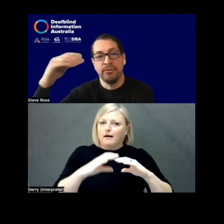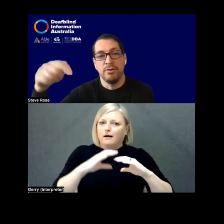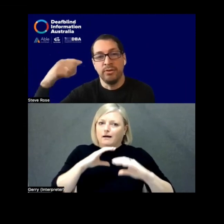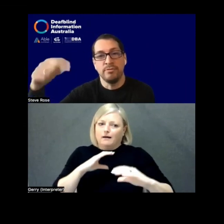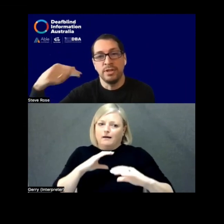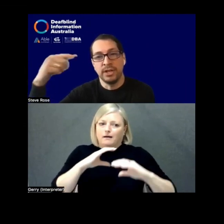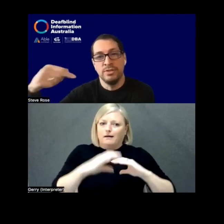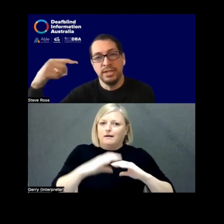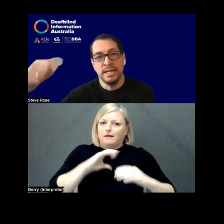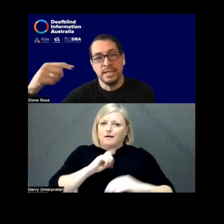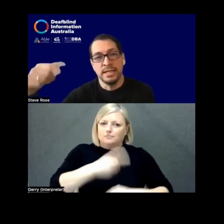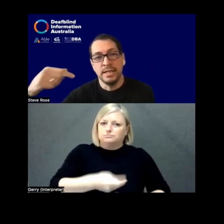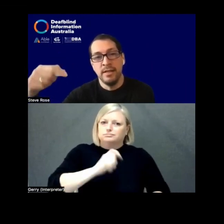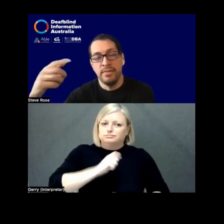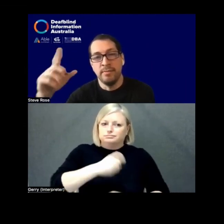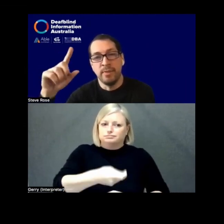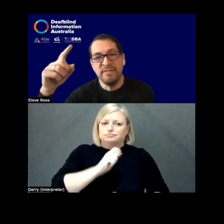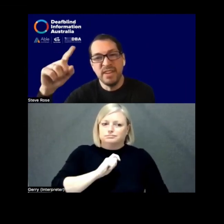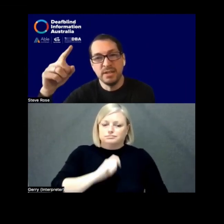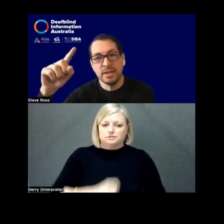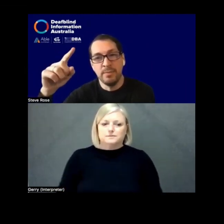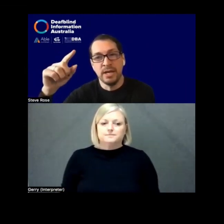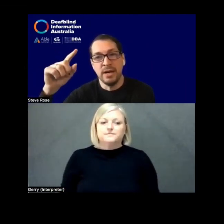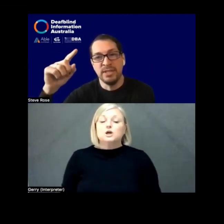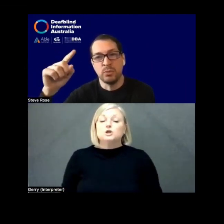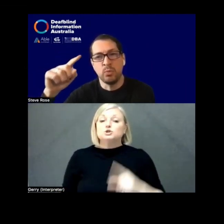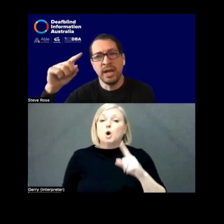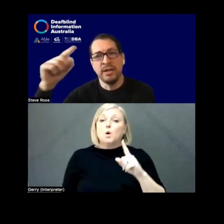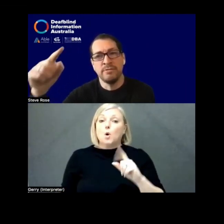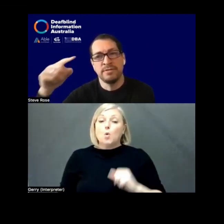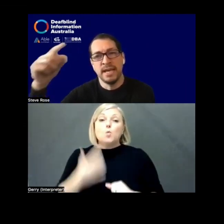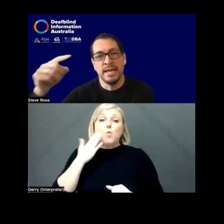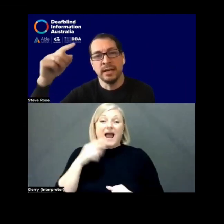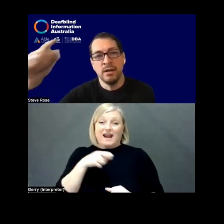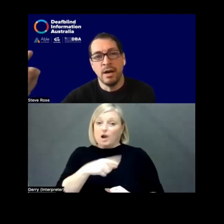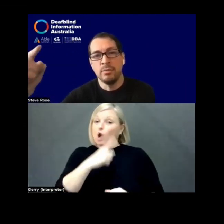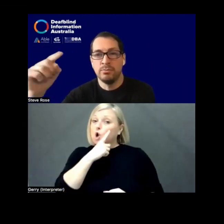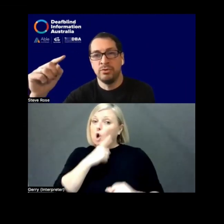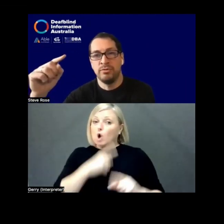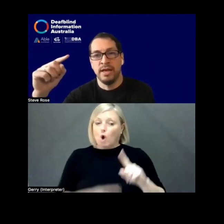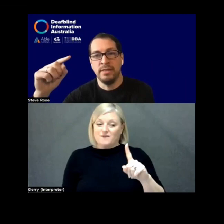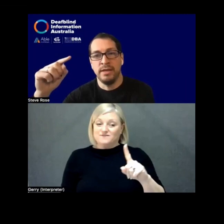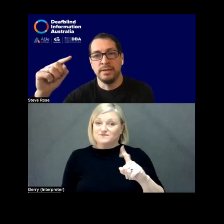through of negotiating, that my finger coming up is a way of saying, "I want more of that thing."